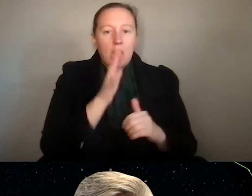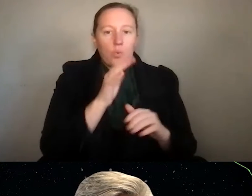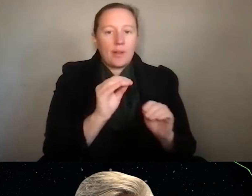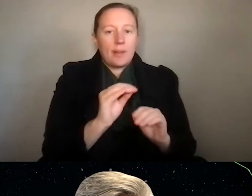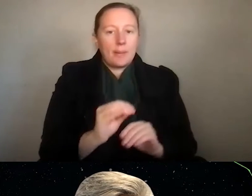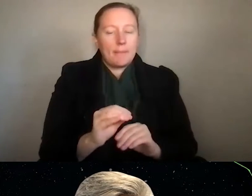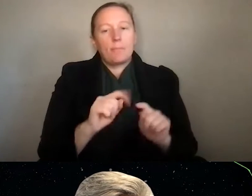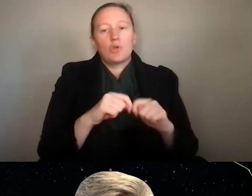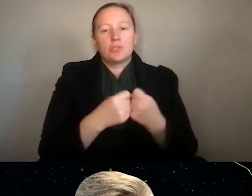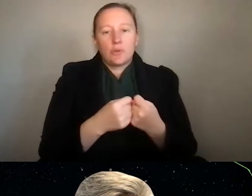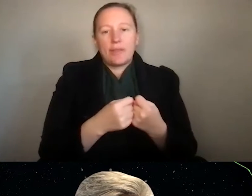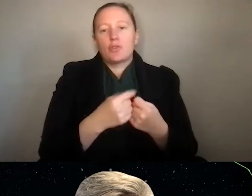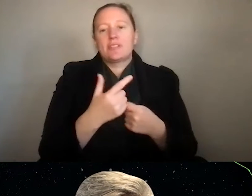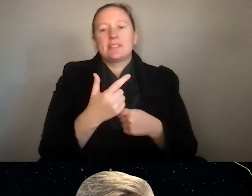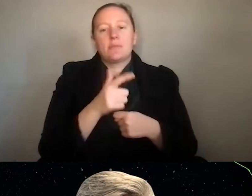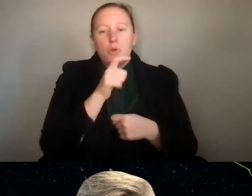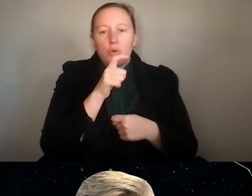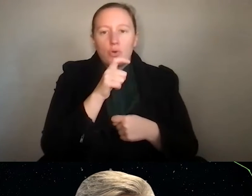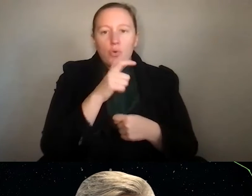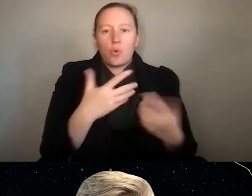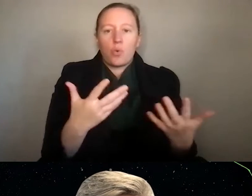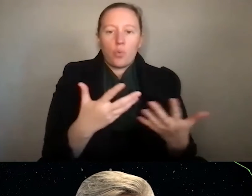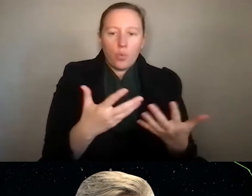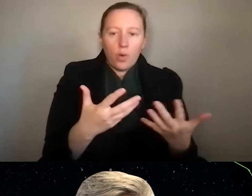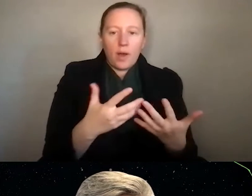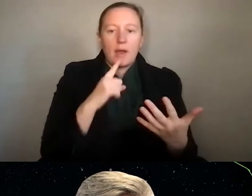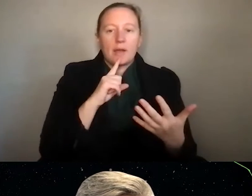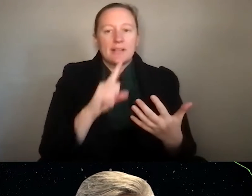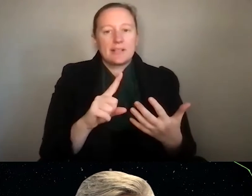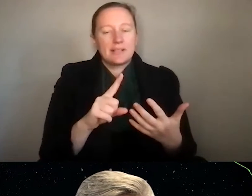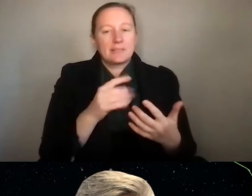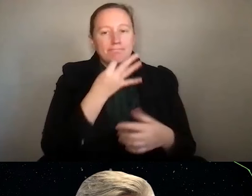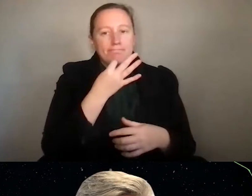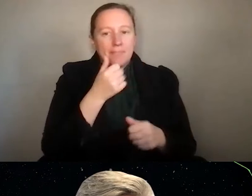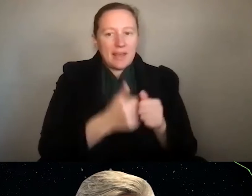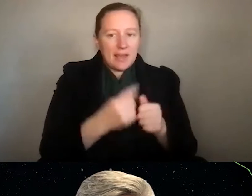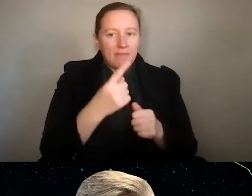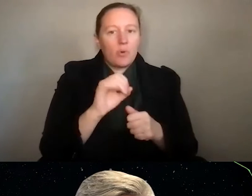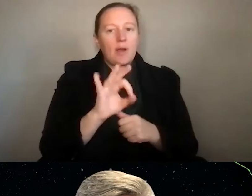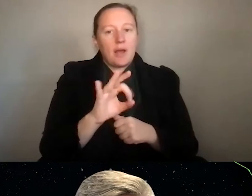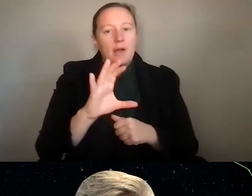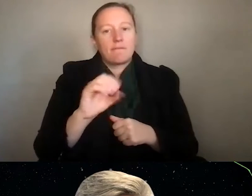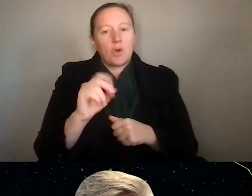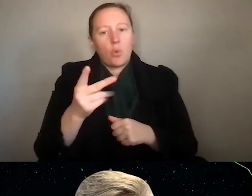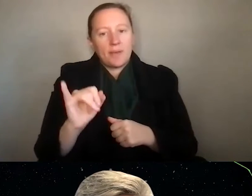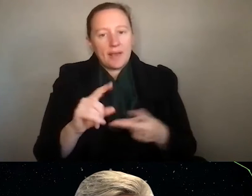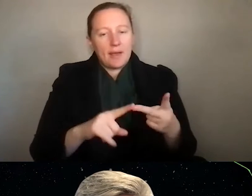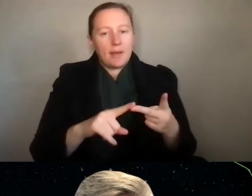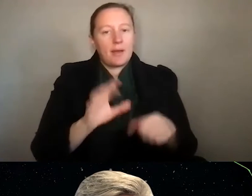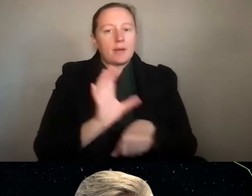Who is going to do what and what expertise? Every one of the copy consultant advisory boards,